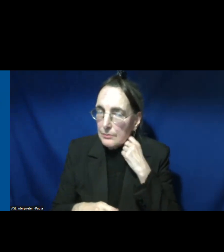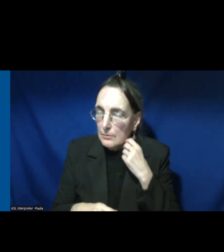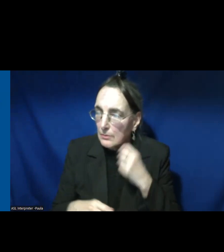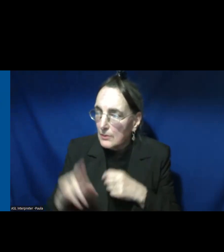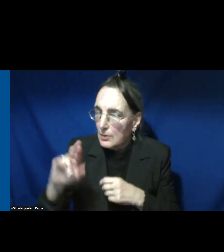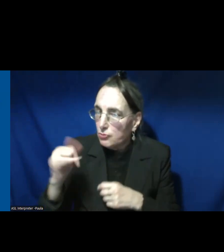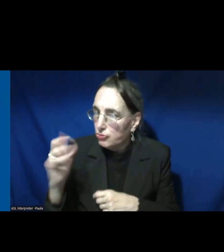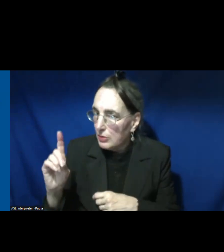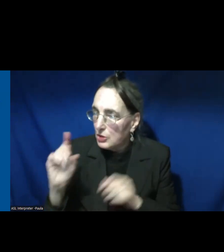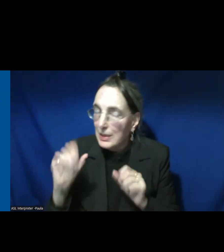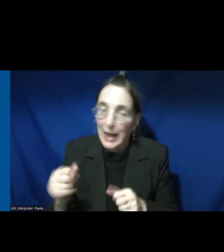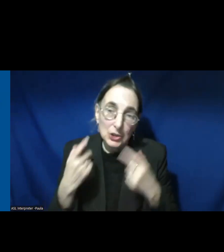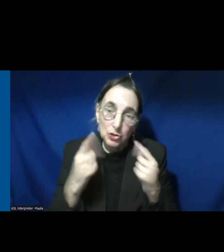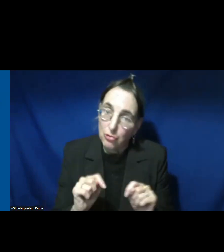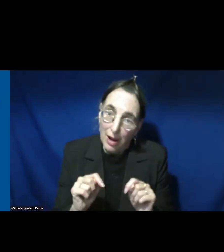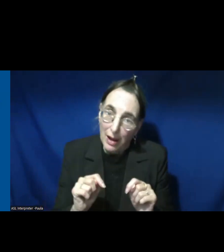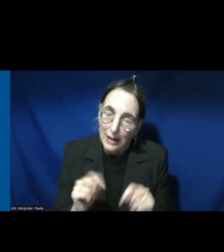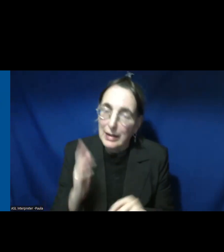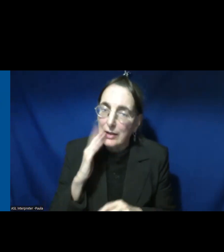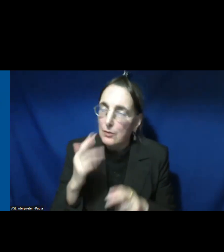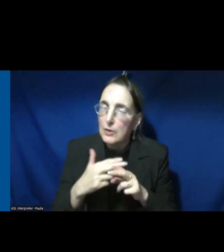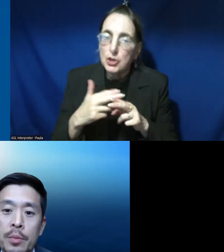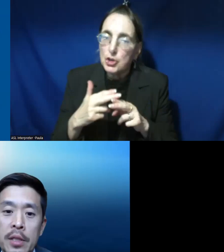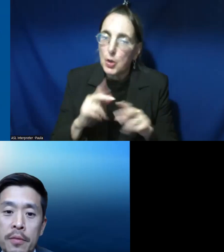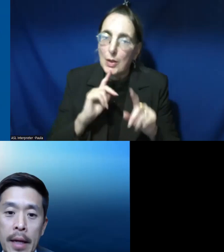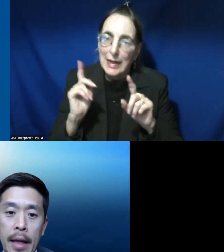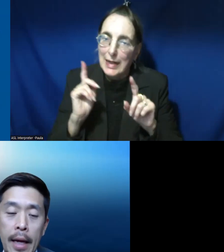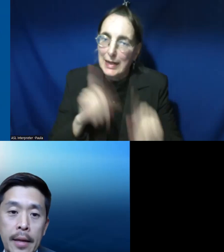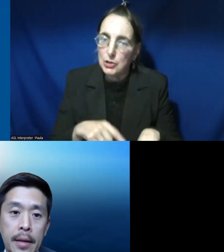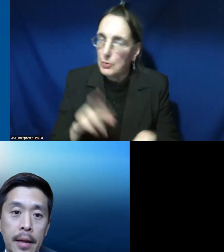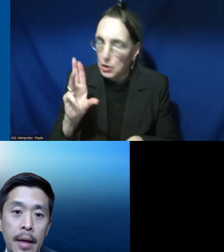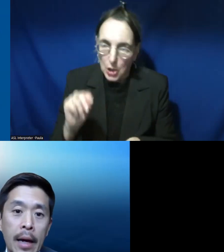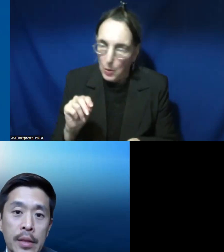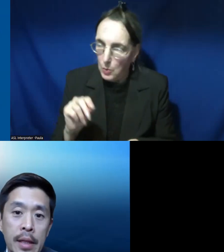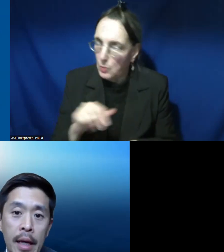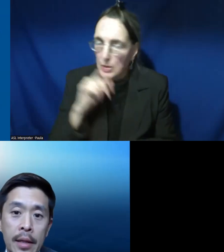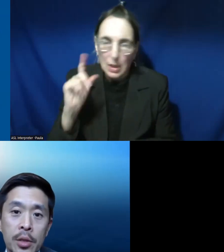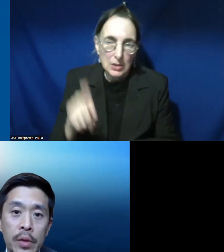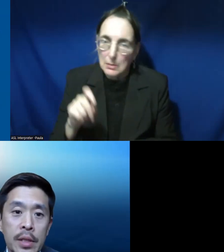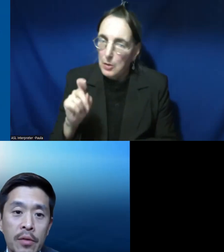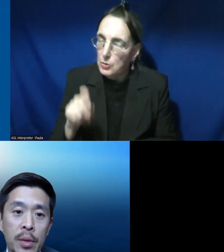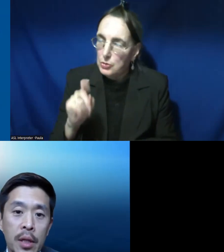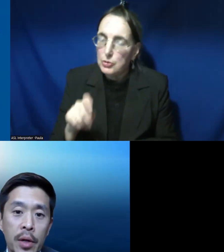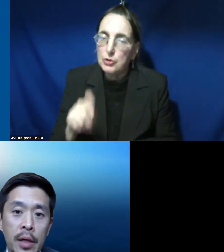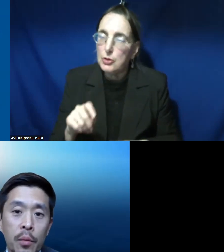I think the short answer is no. We are not specifying that the housing these services have to be delivered in